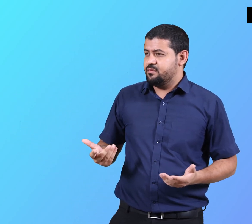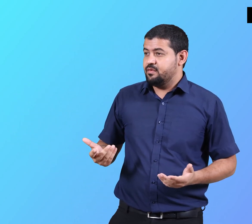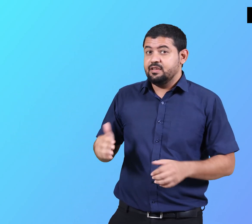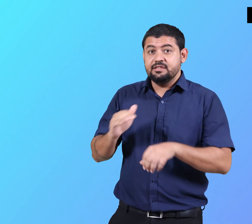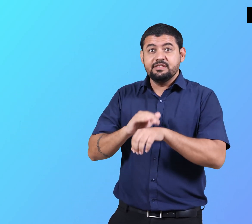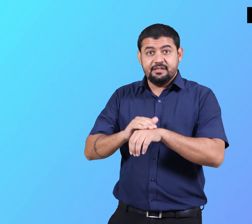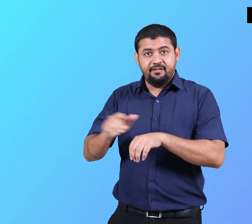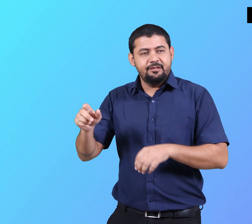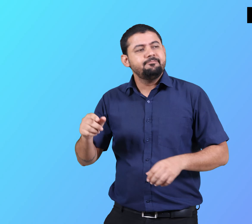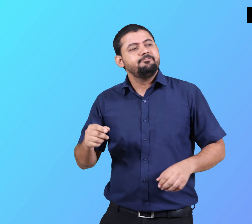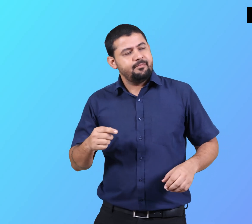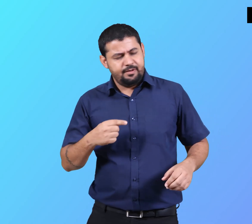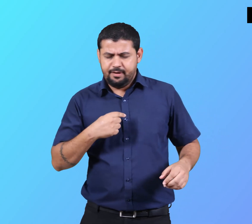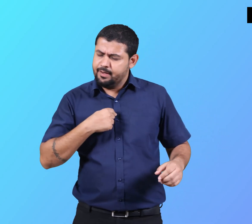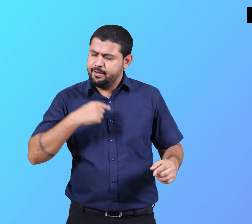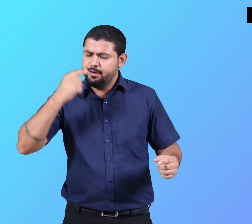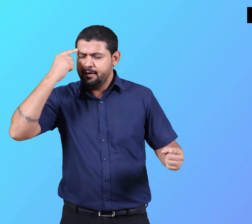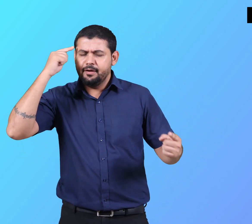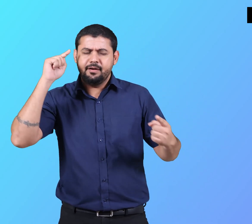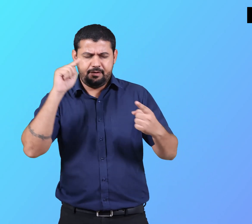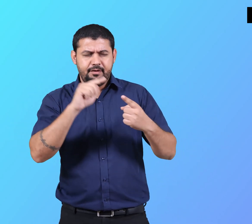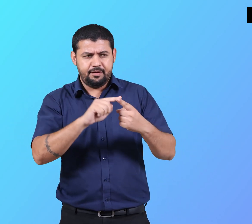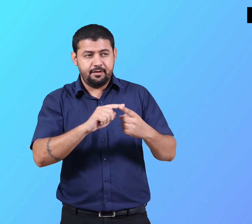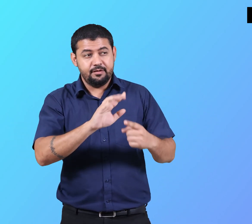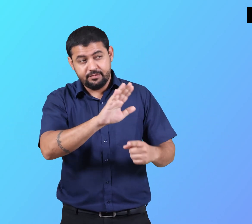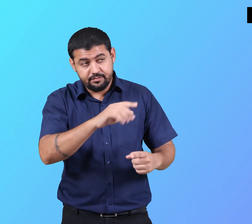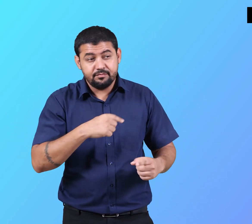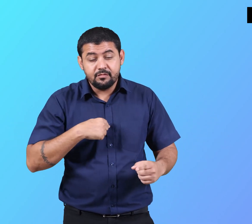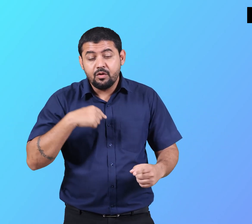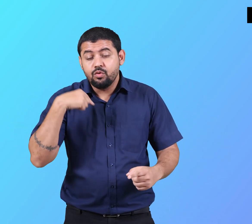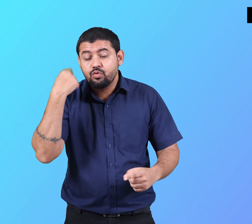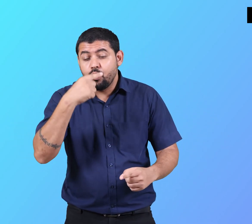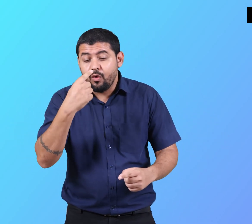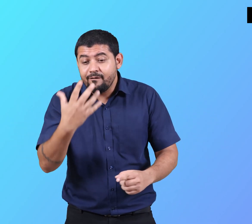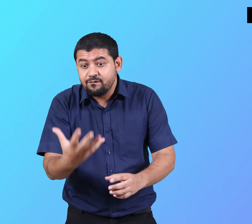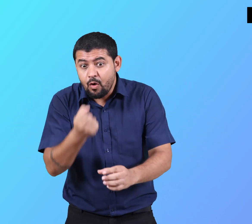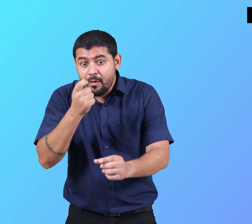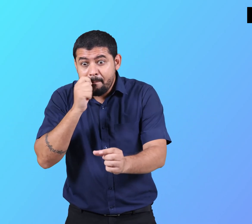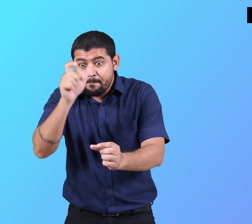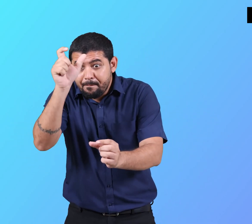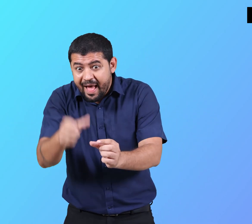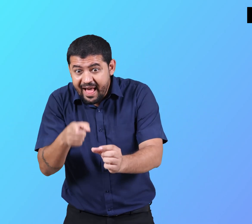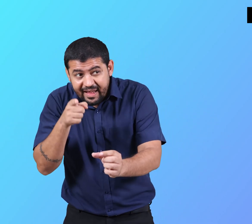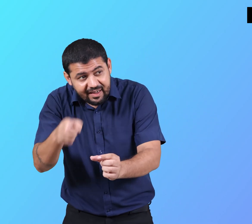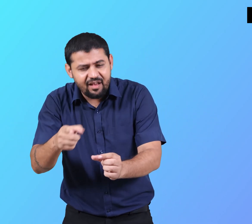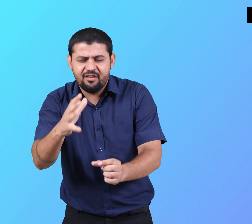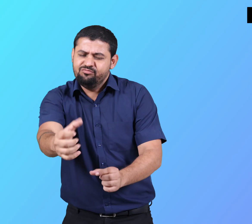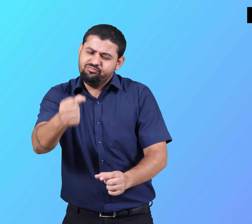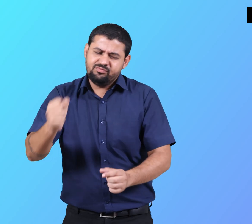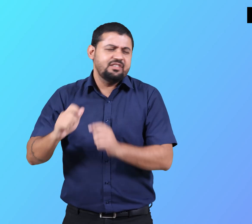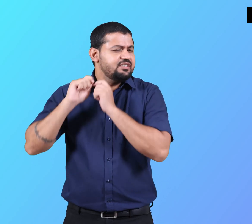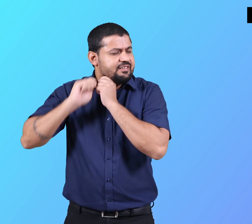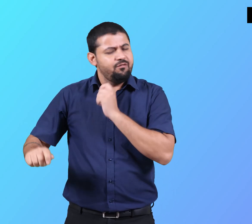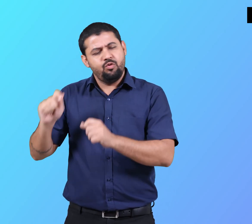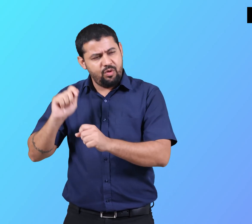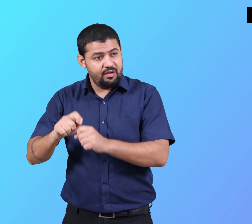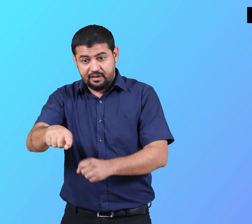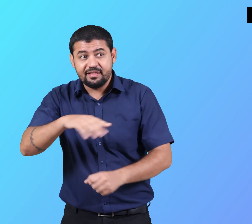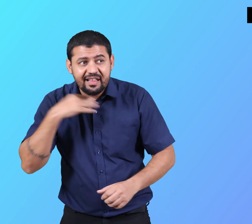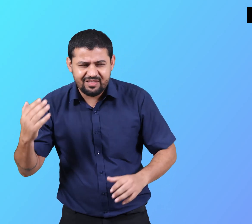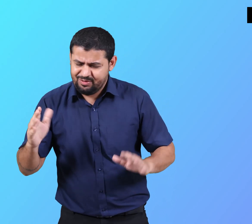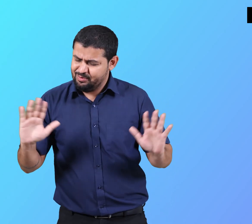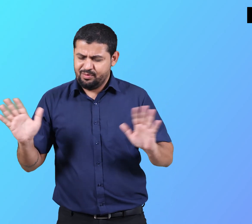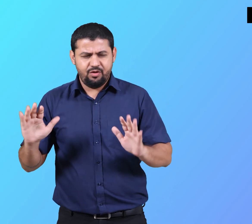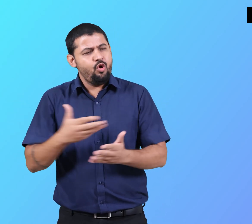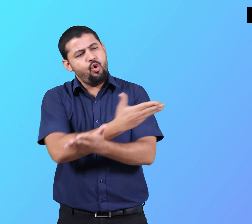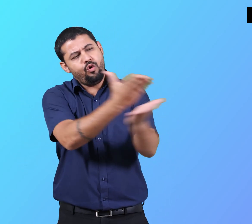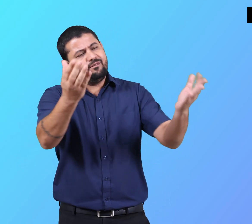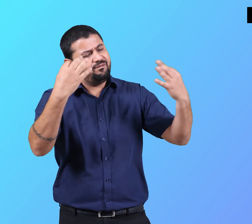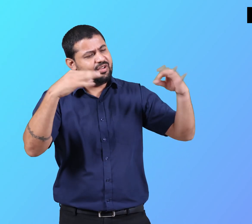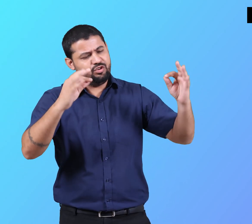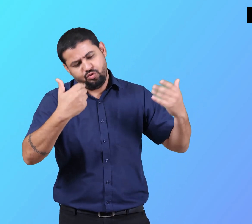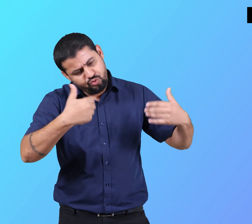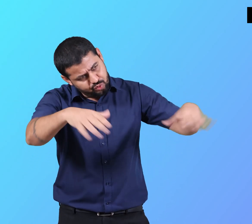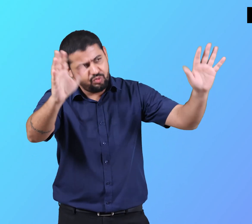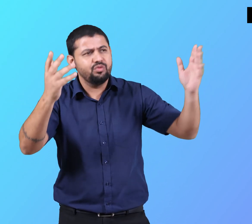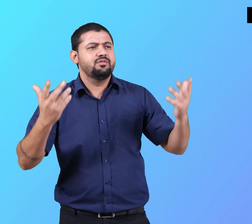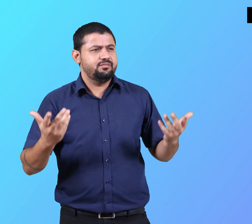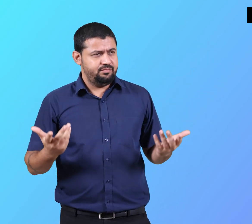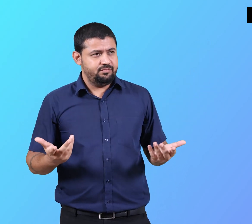The servant said, “I agree, but only the man who stole the cup will be my slave. The others will be free.”